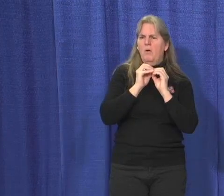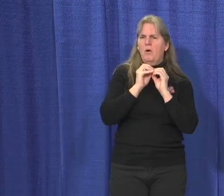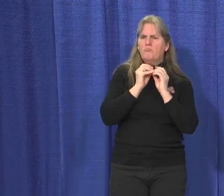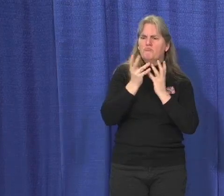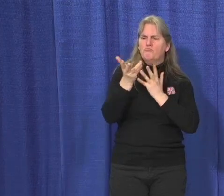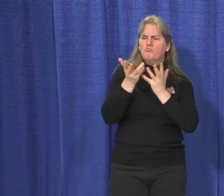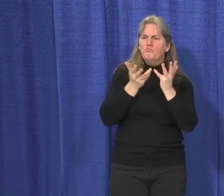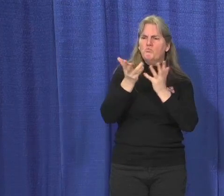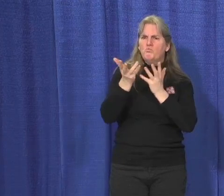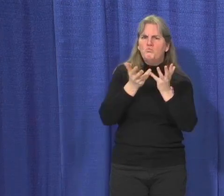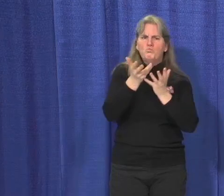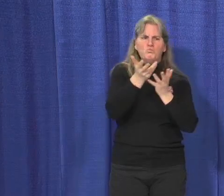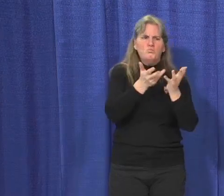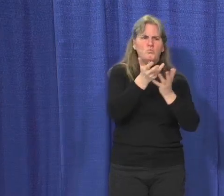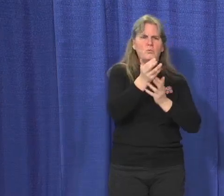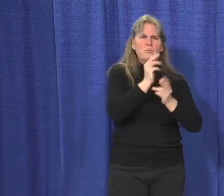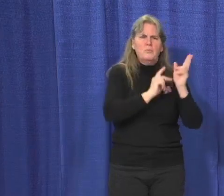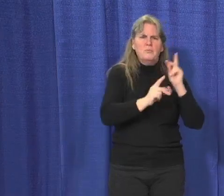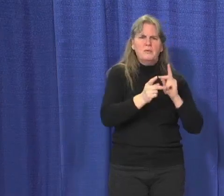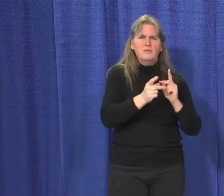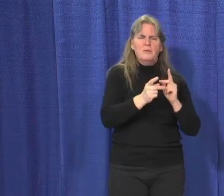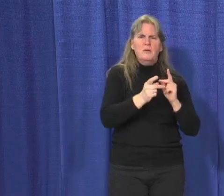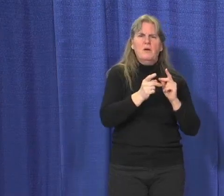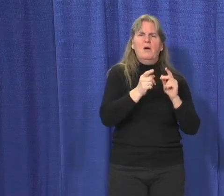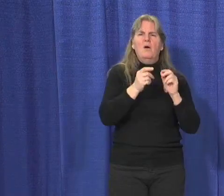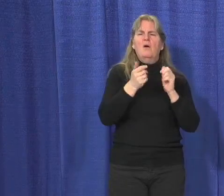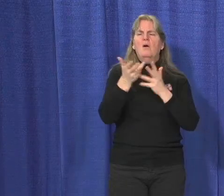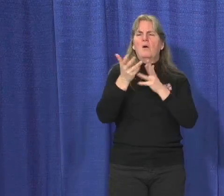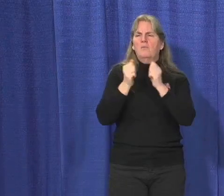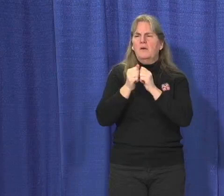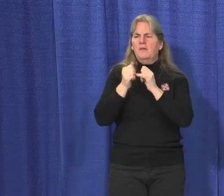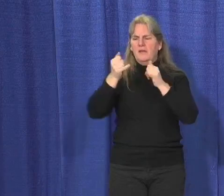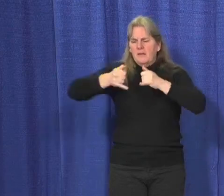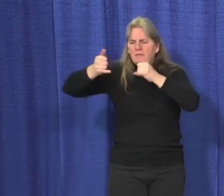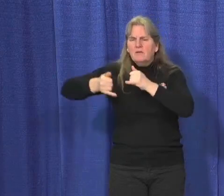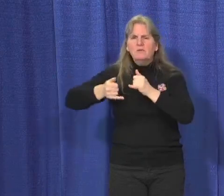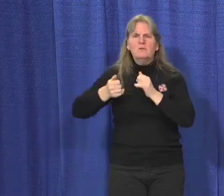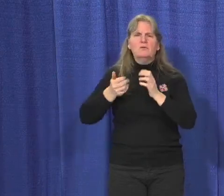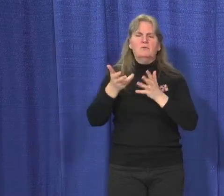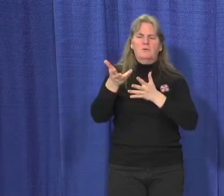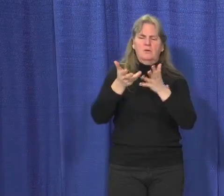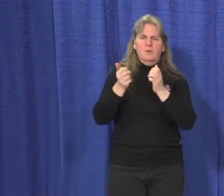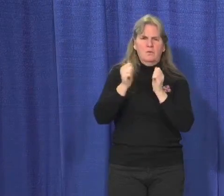work.